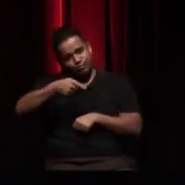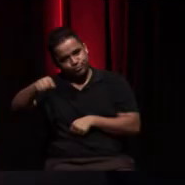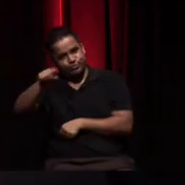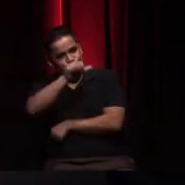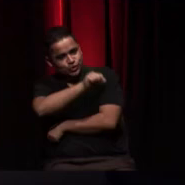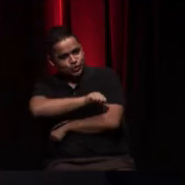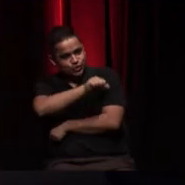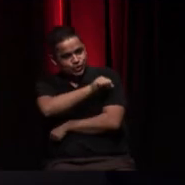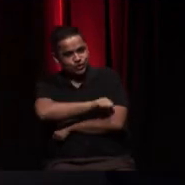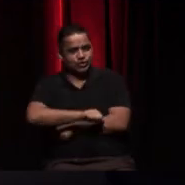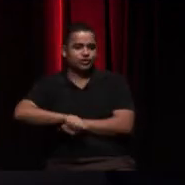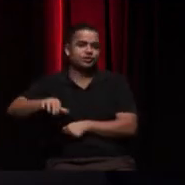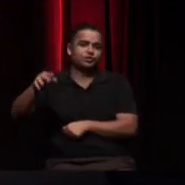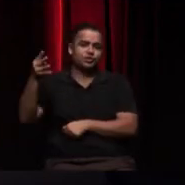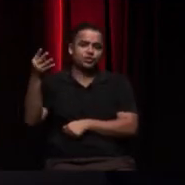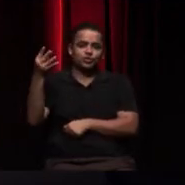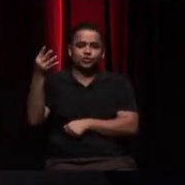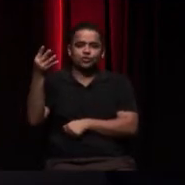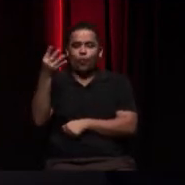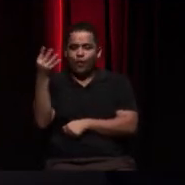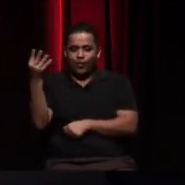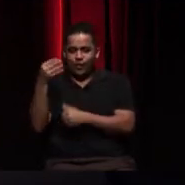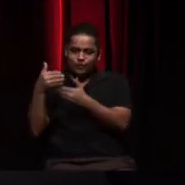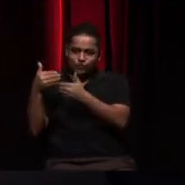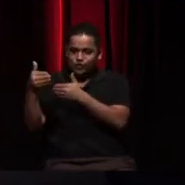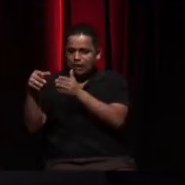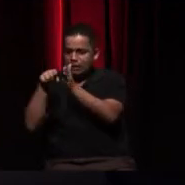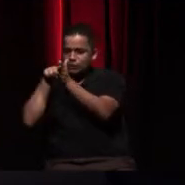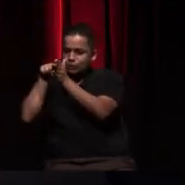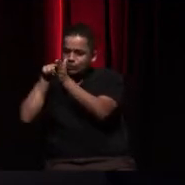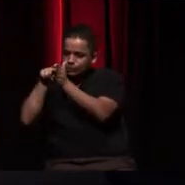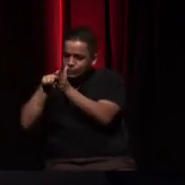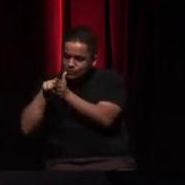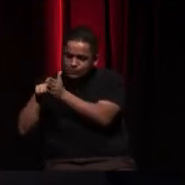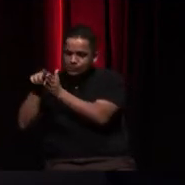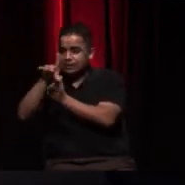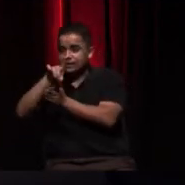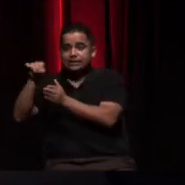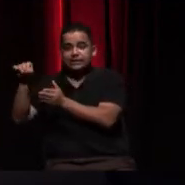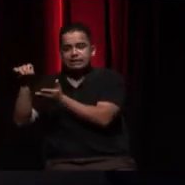in a little over 40 days to map 100 circles of samba,